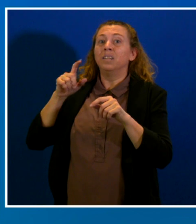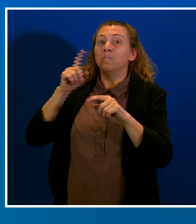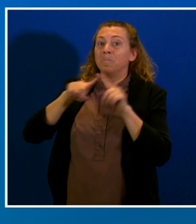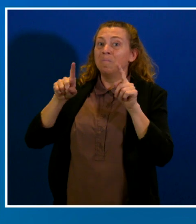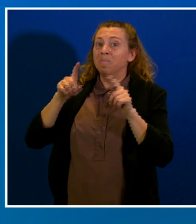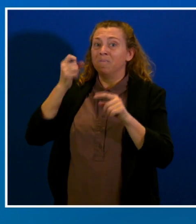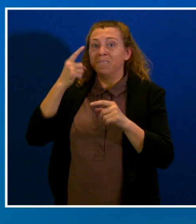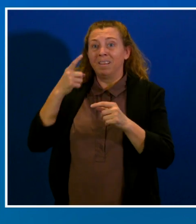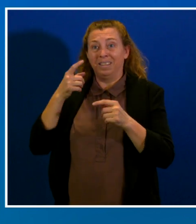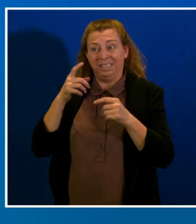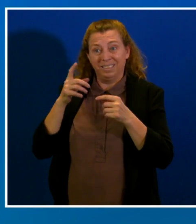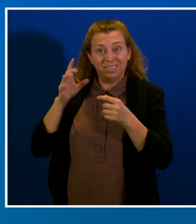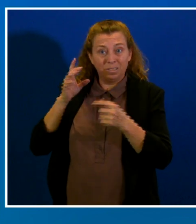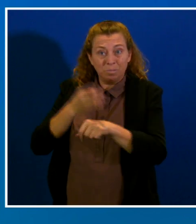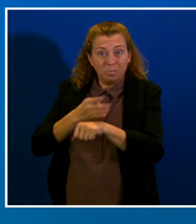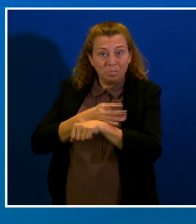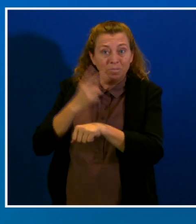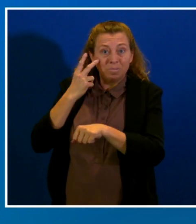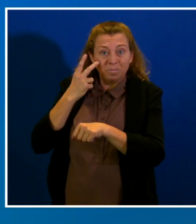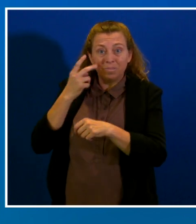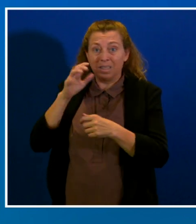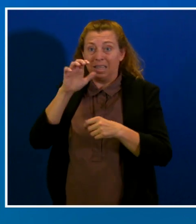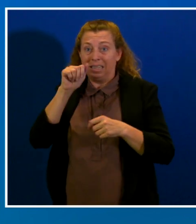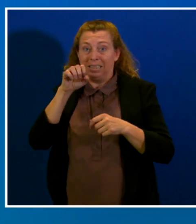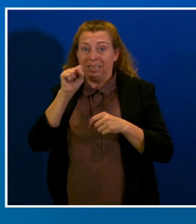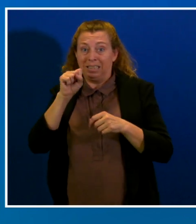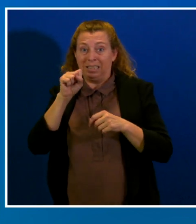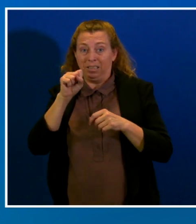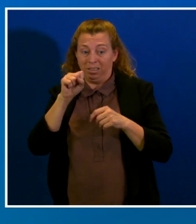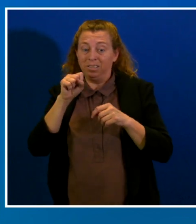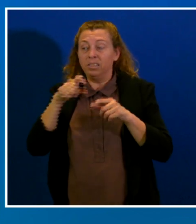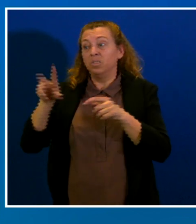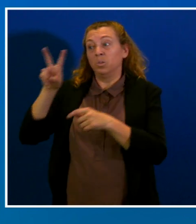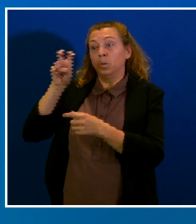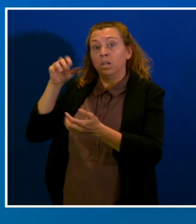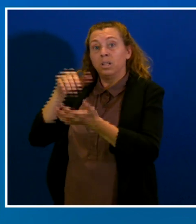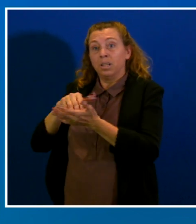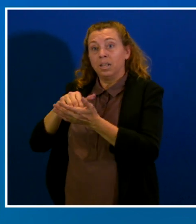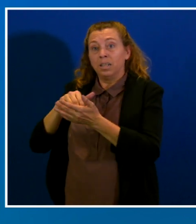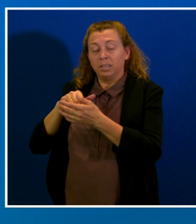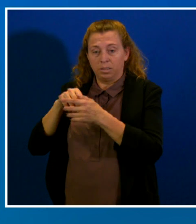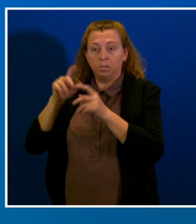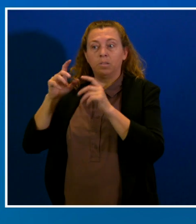a two week period, or a rate of fewer than five new hospital